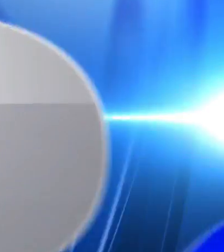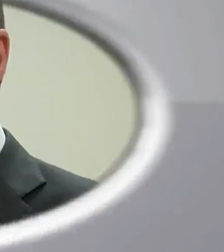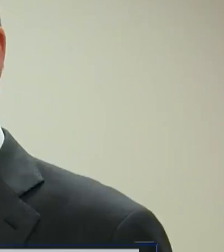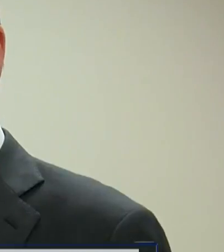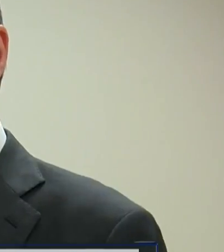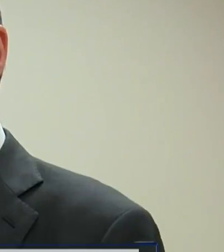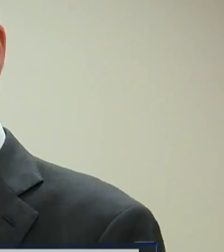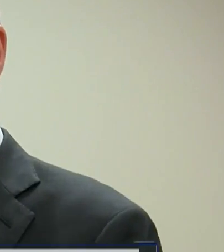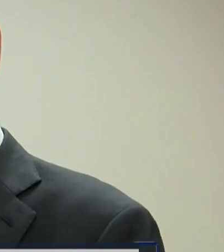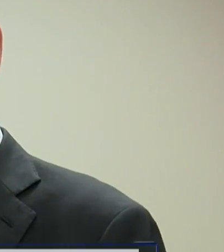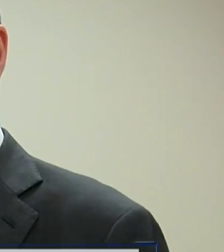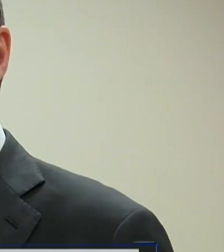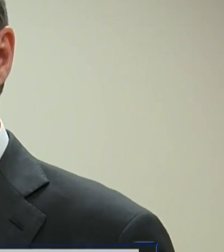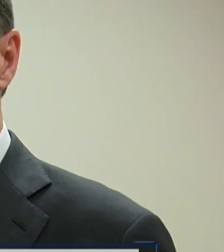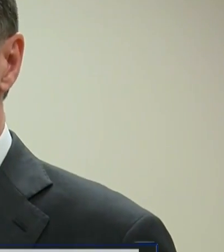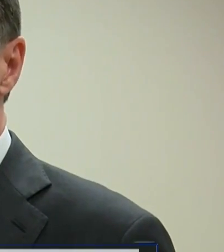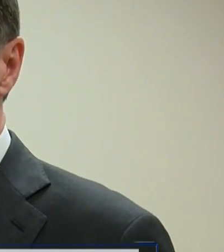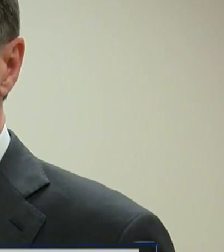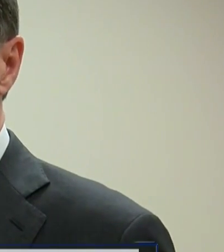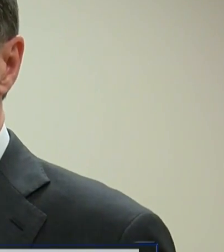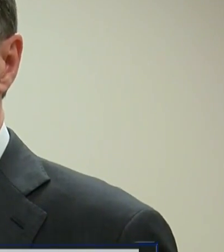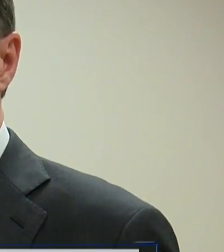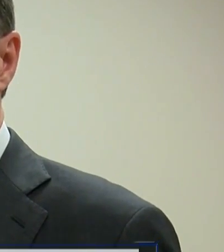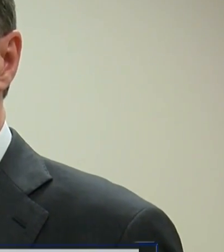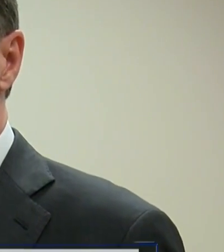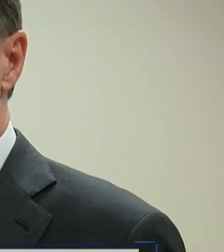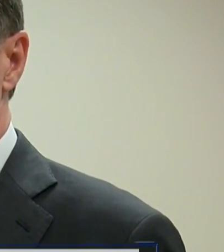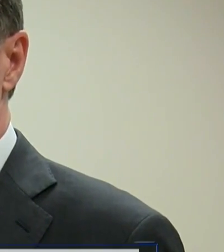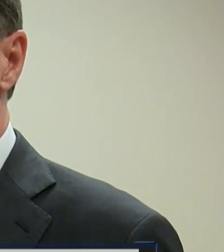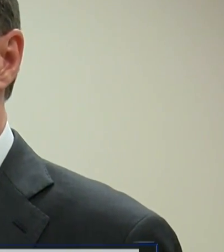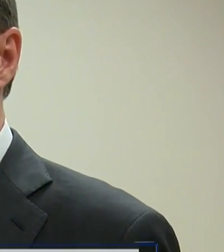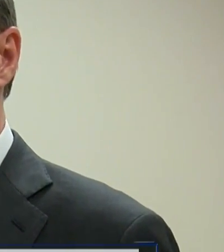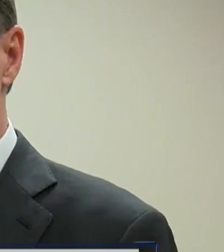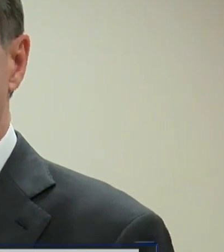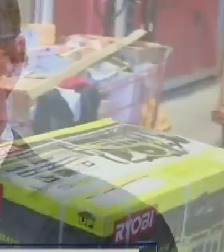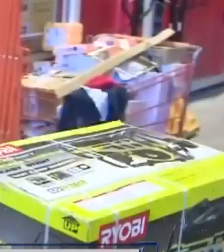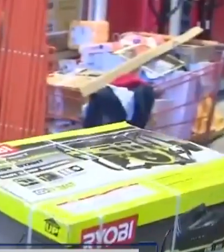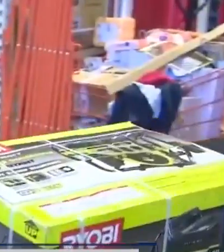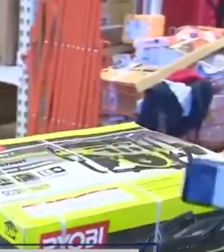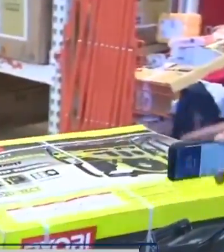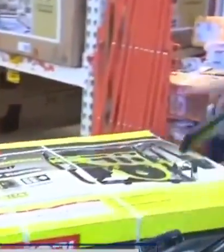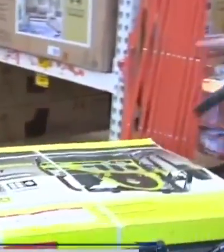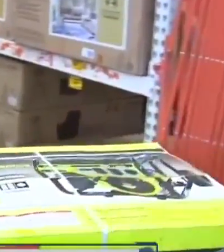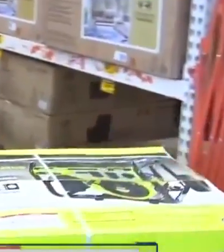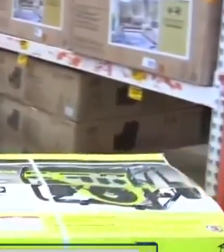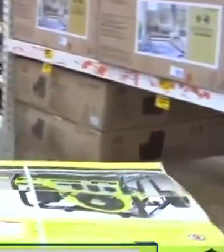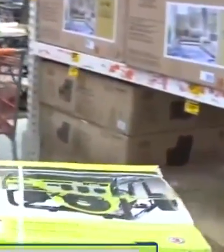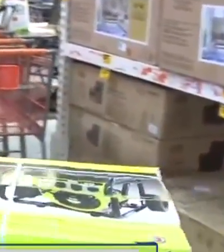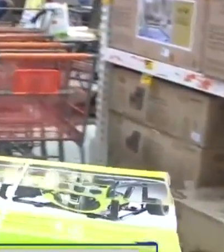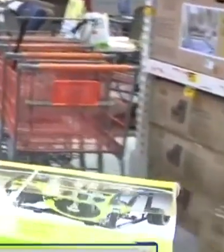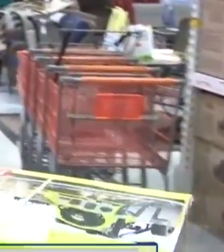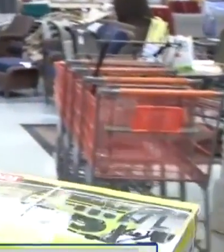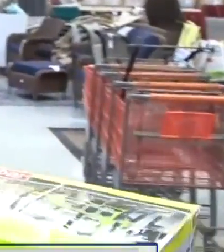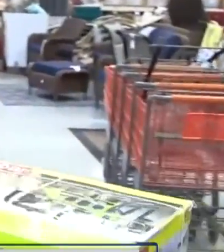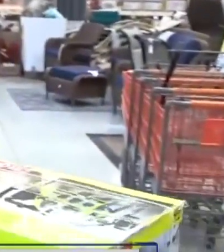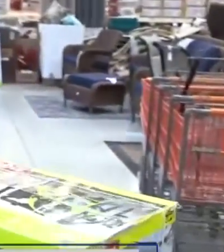NORTH CAROLINA IS ALSO UNDER A STATE OF EMERGENCY. GOVERNOR ROY COOPER SAYS THIS IS A TIMELY REMINDER TO PREPARE EMERGENCY PLANS AND SUPPLIES. DURING A PRESS CONFERENCE, HE TALKED